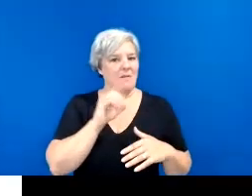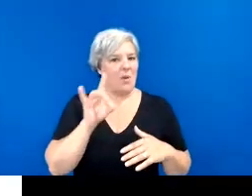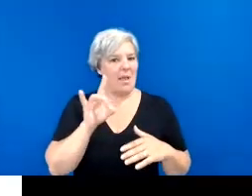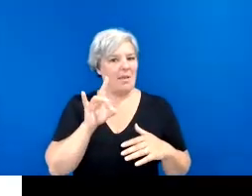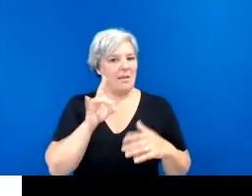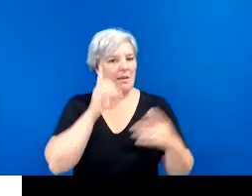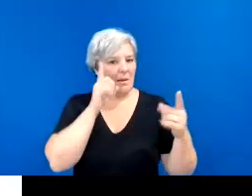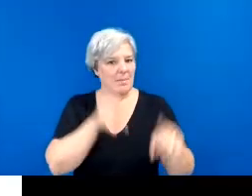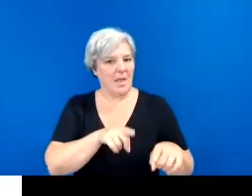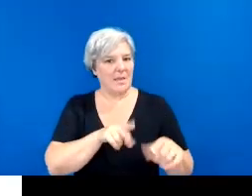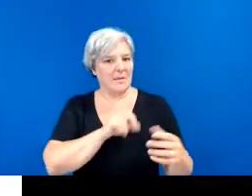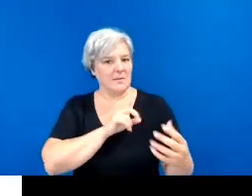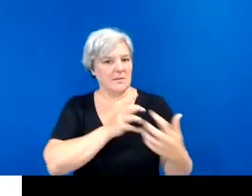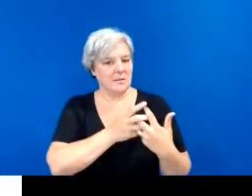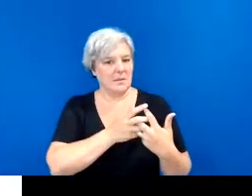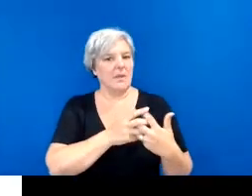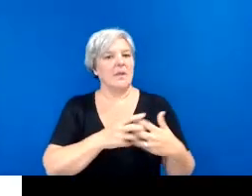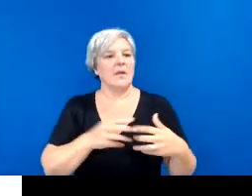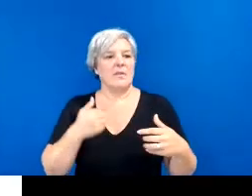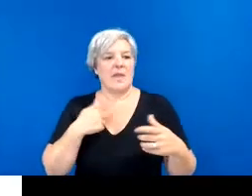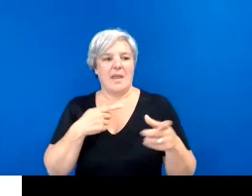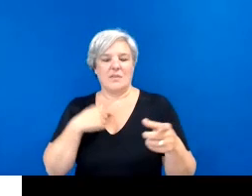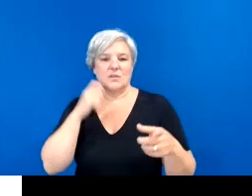And they also have this kind of cool when you get into it